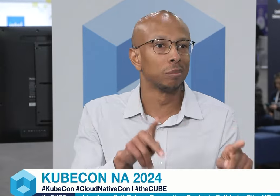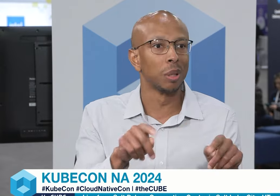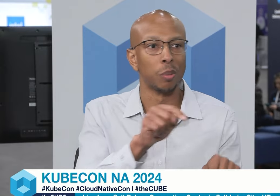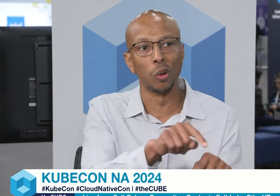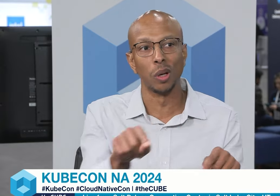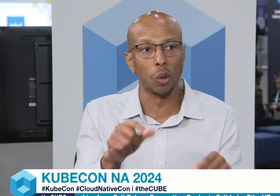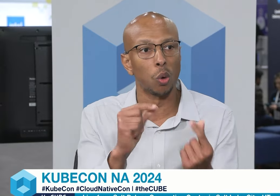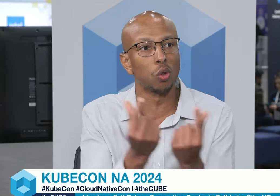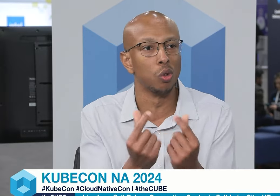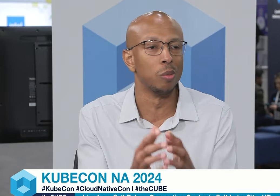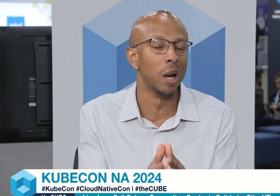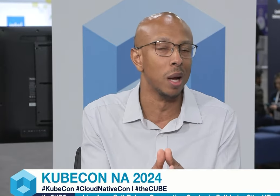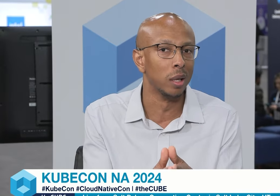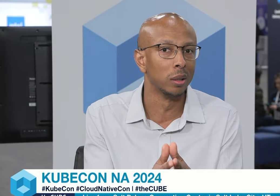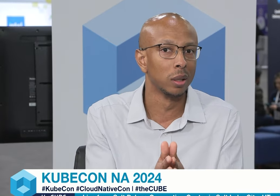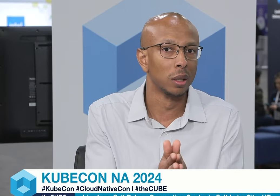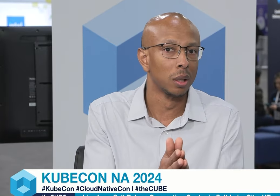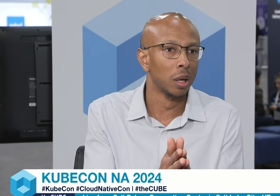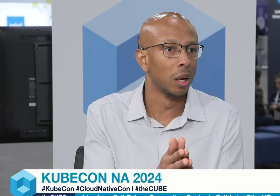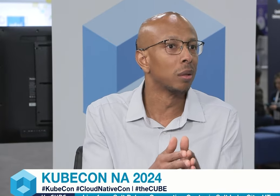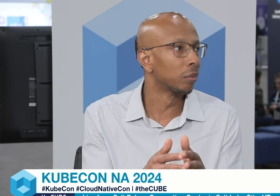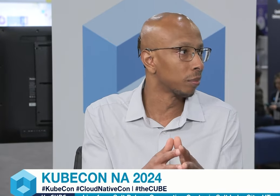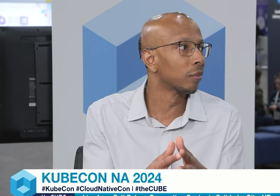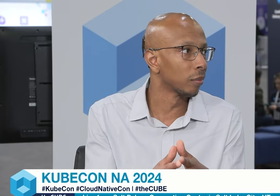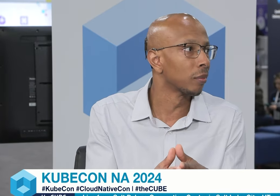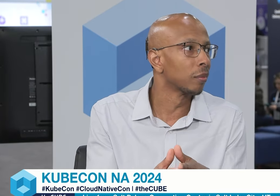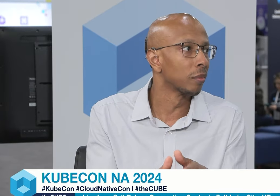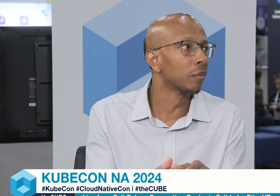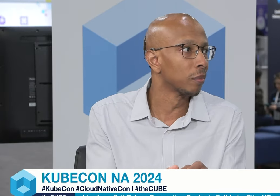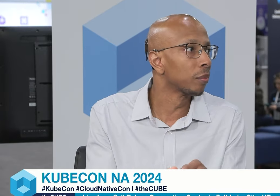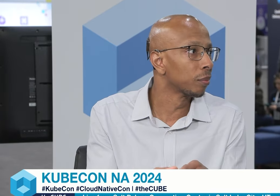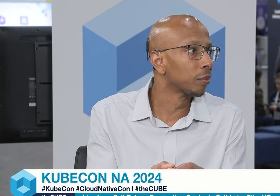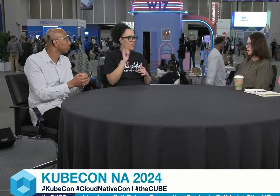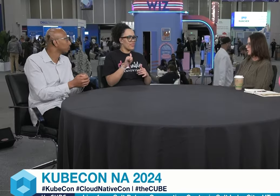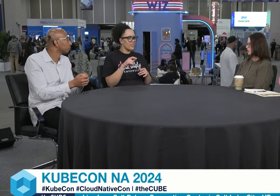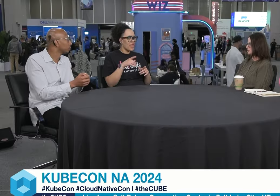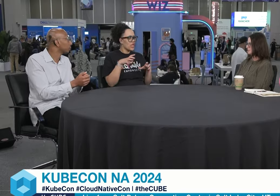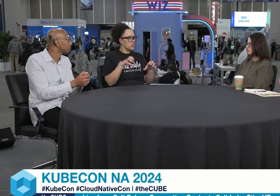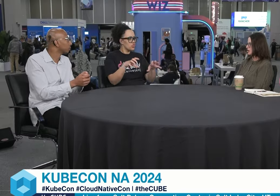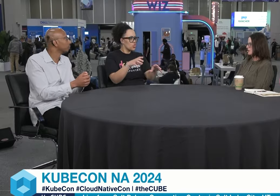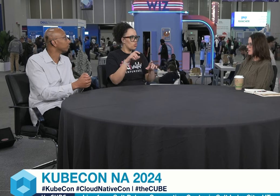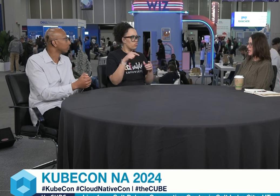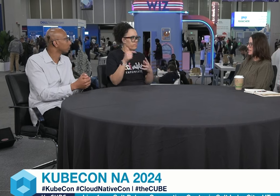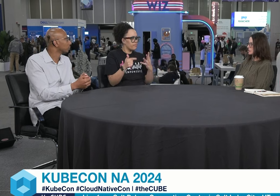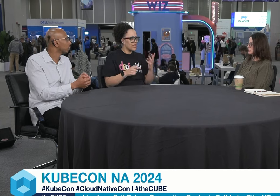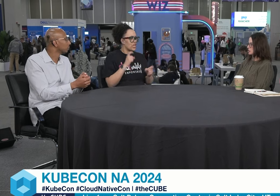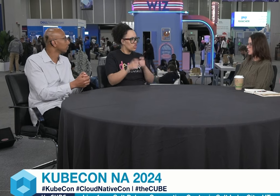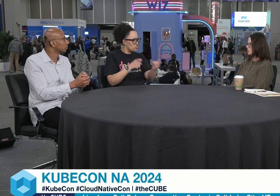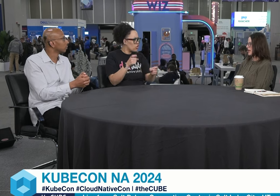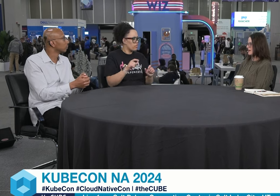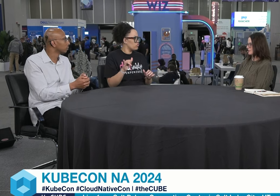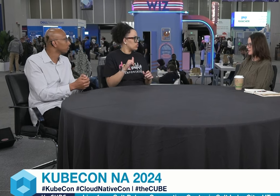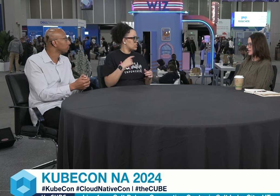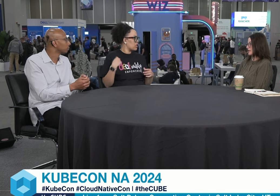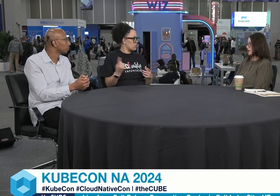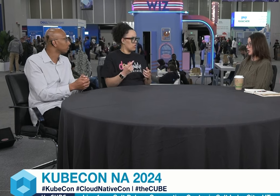and helping empower people in those communities. Really we were trying to encourage them to know that they can do everything.